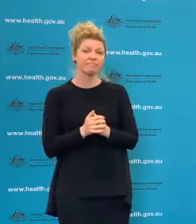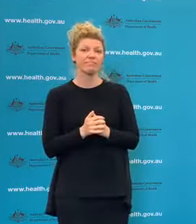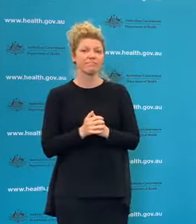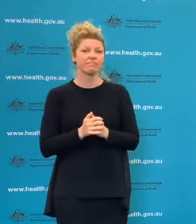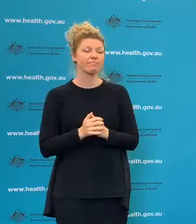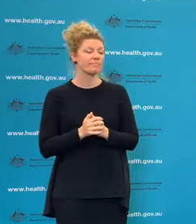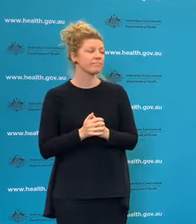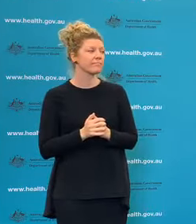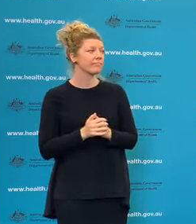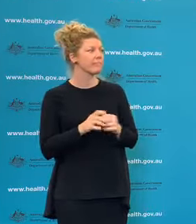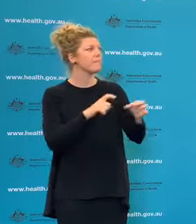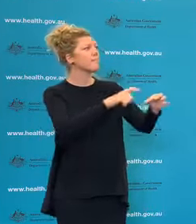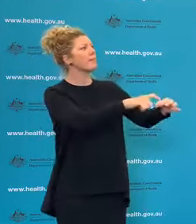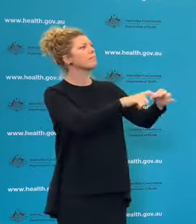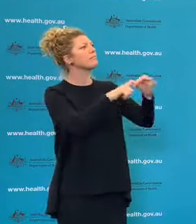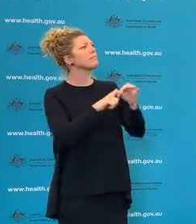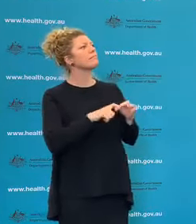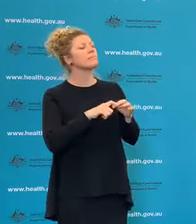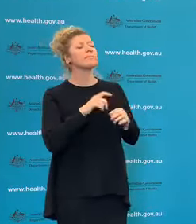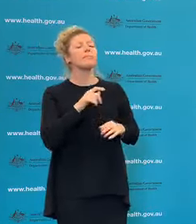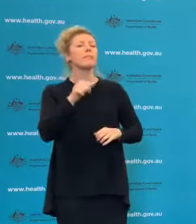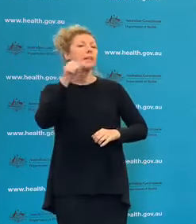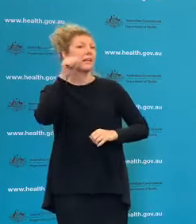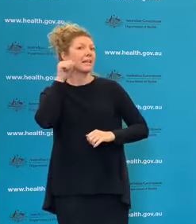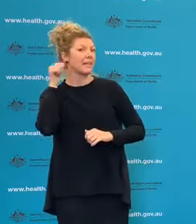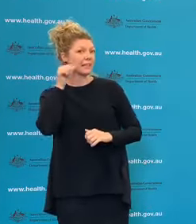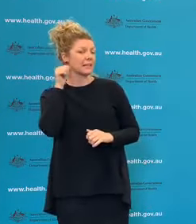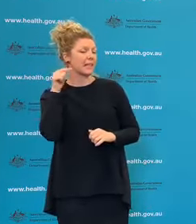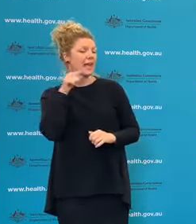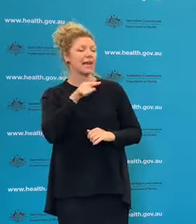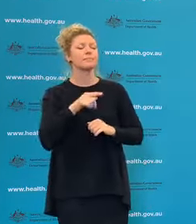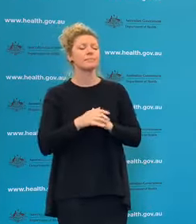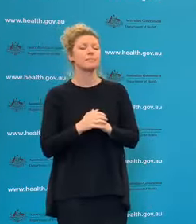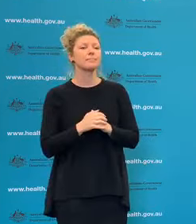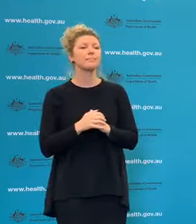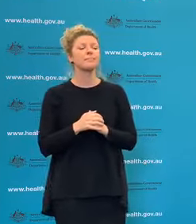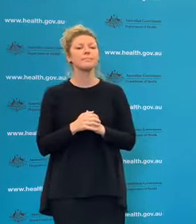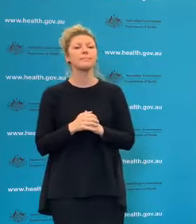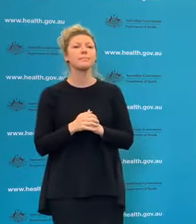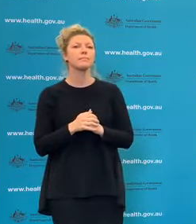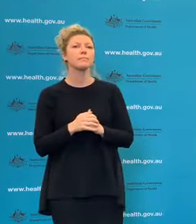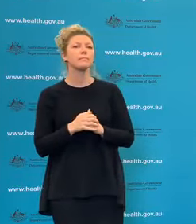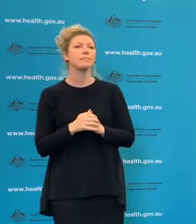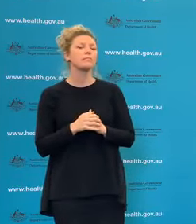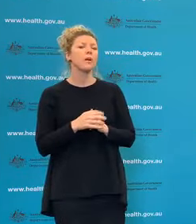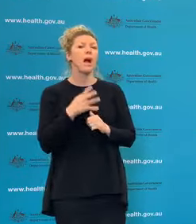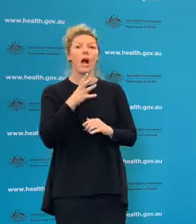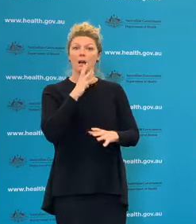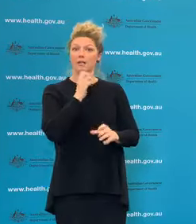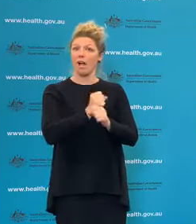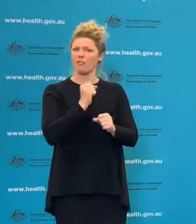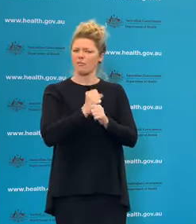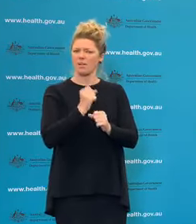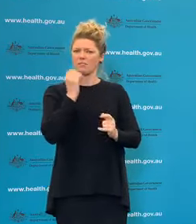On our overseas borders the Education Minister indicated the government consider exemption or